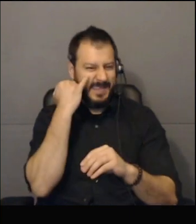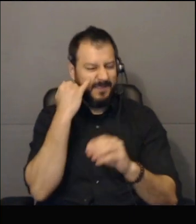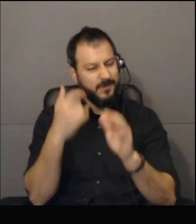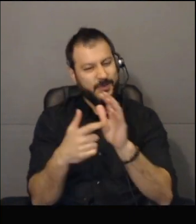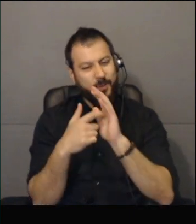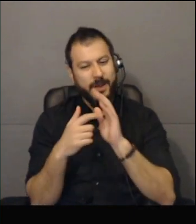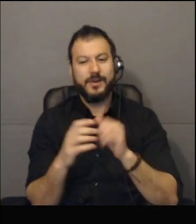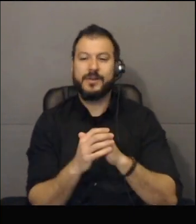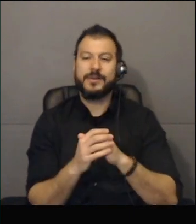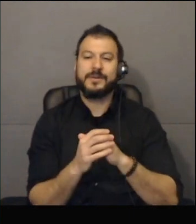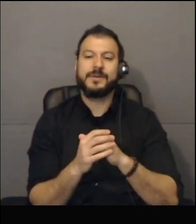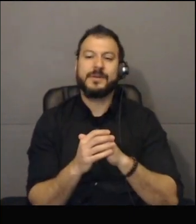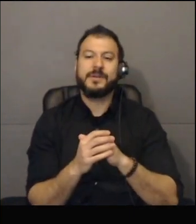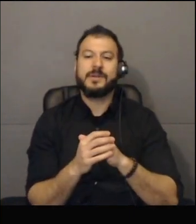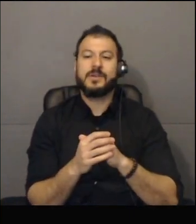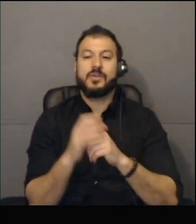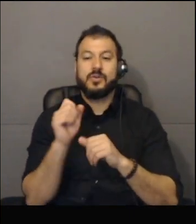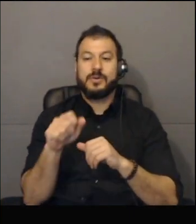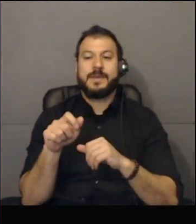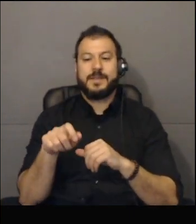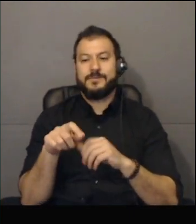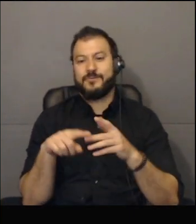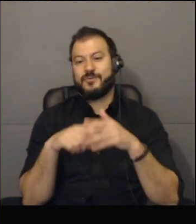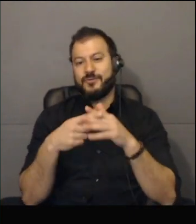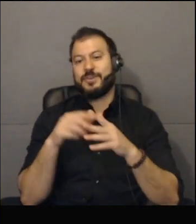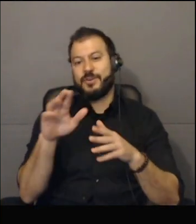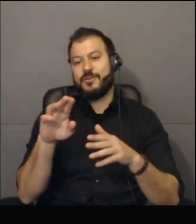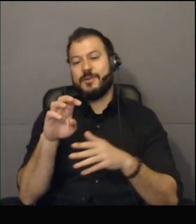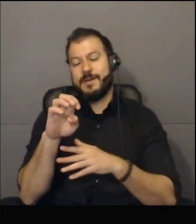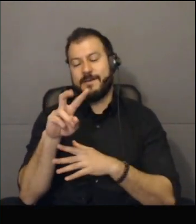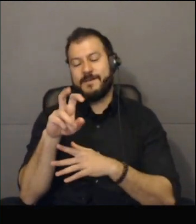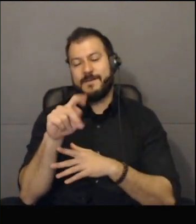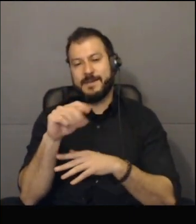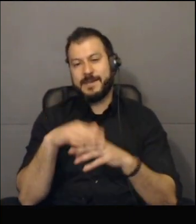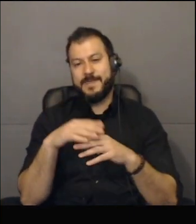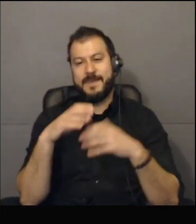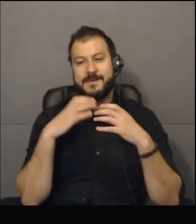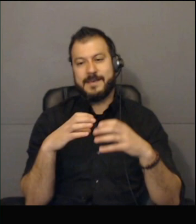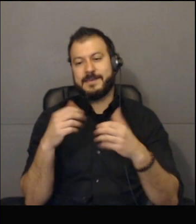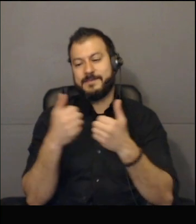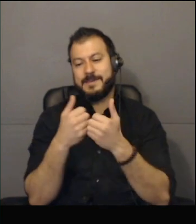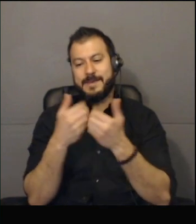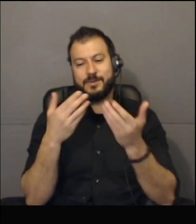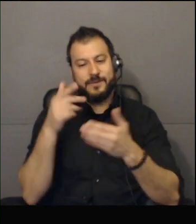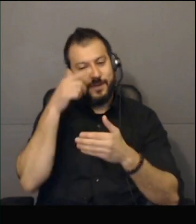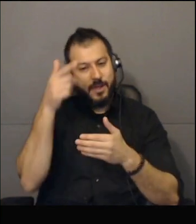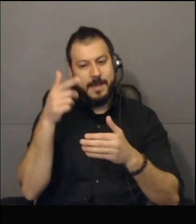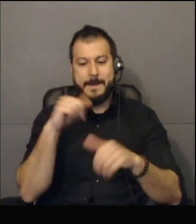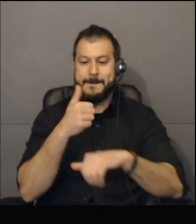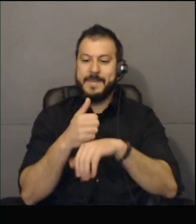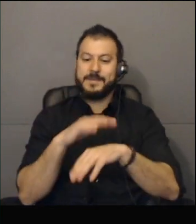You may trigger your event in your custom game server logic based on a condition that requires your game servers